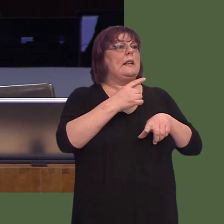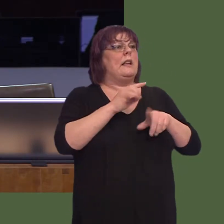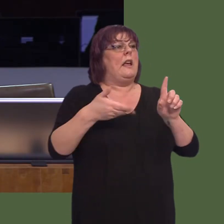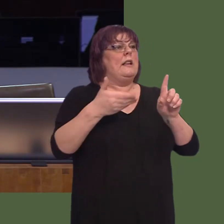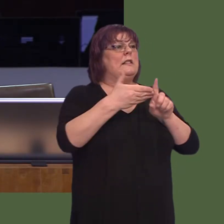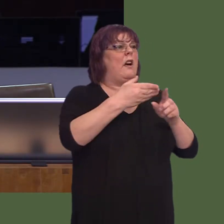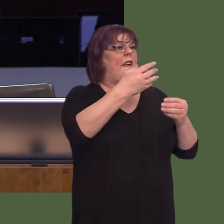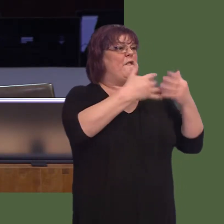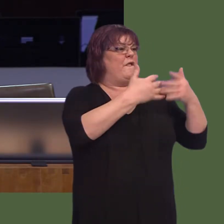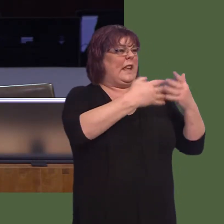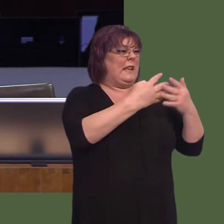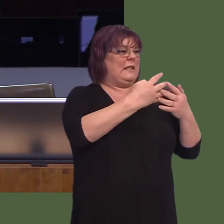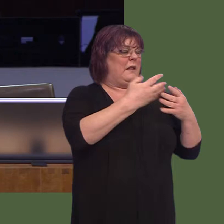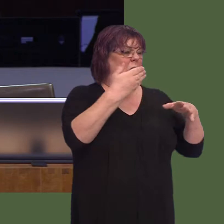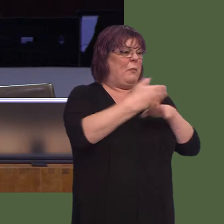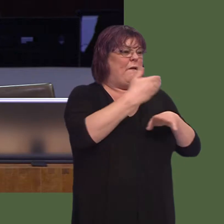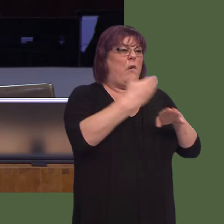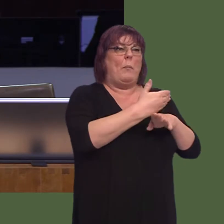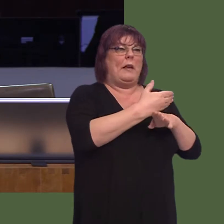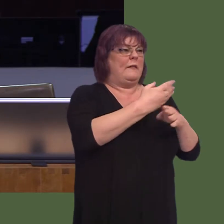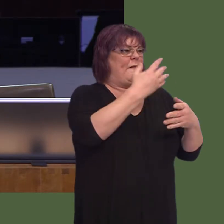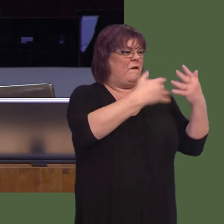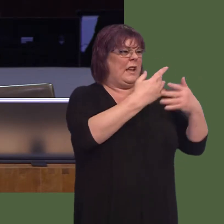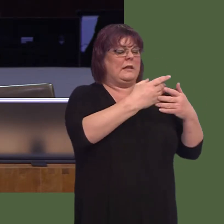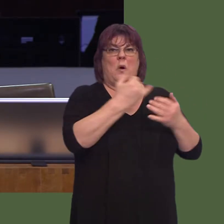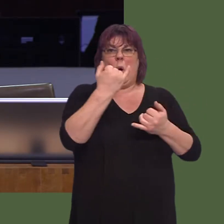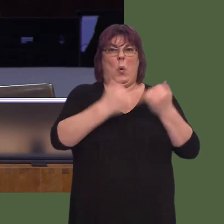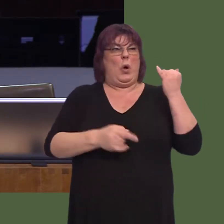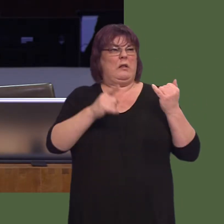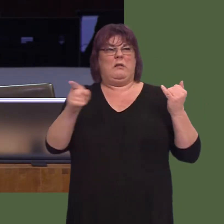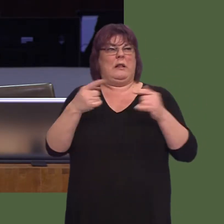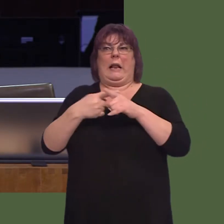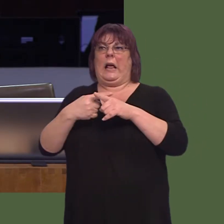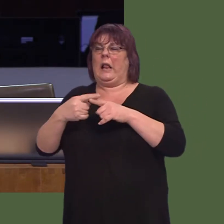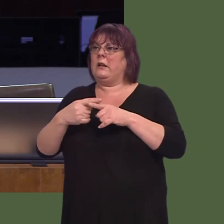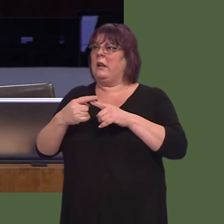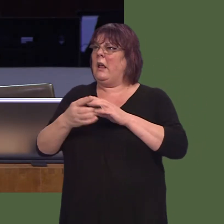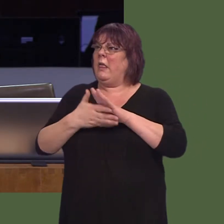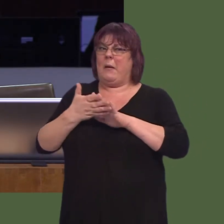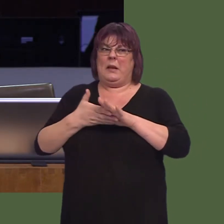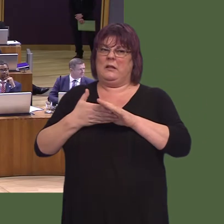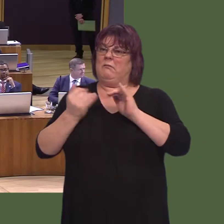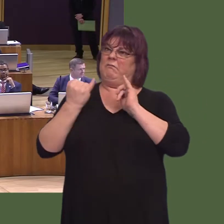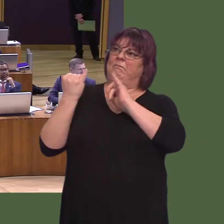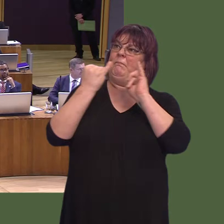in Wales were similar to some of the worst performing hospitals in England. Surely, that is an indictment of 20 years of Labour Government in Wales.